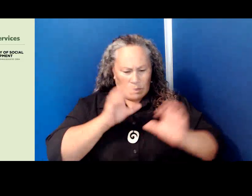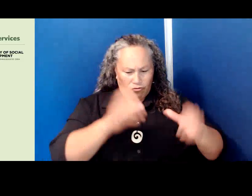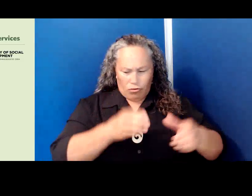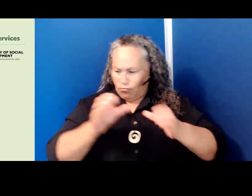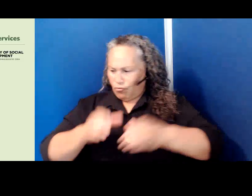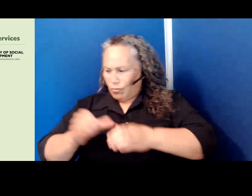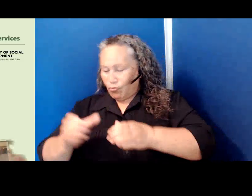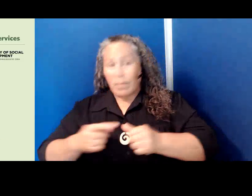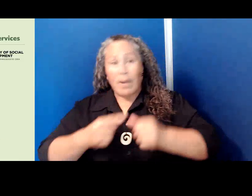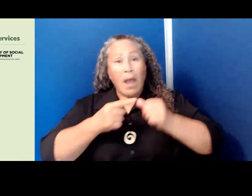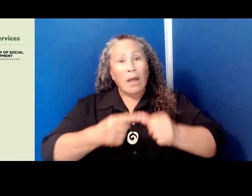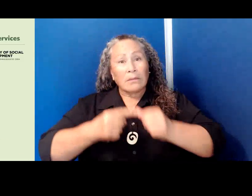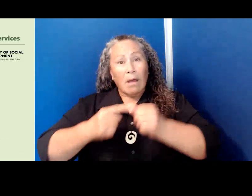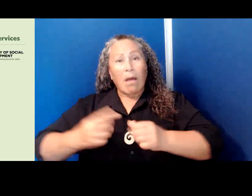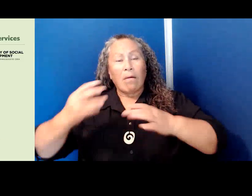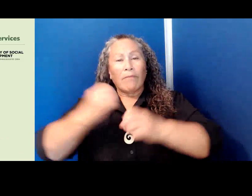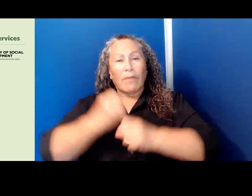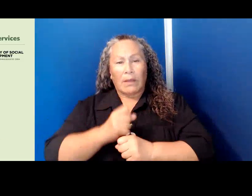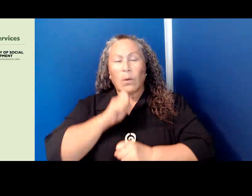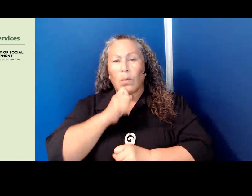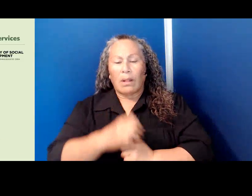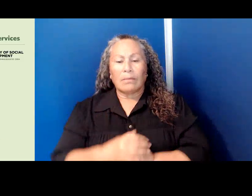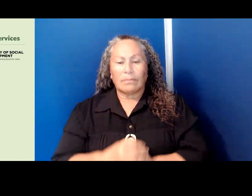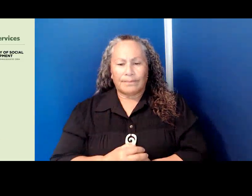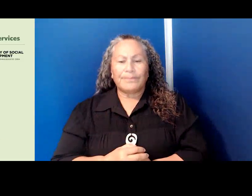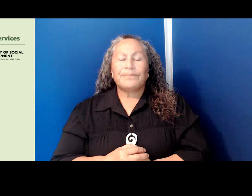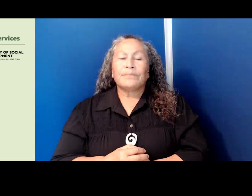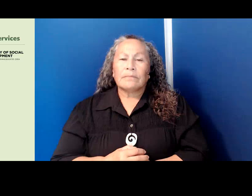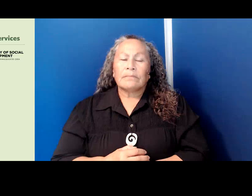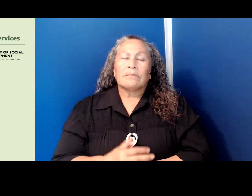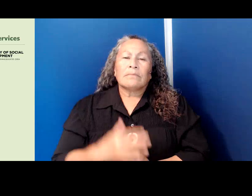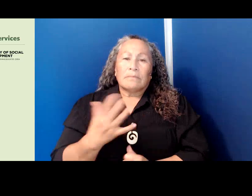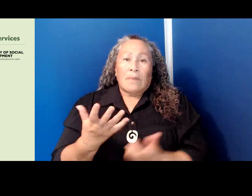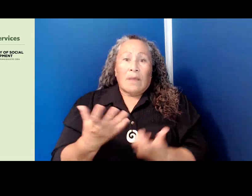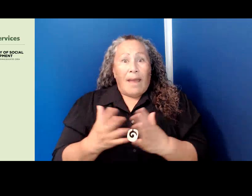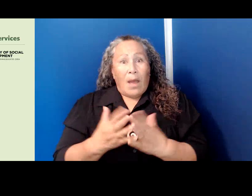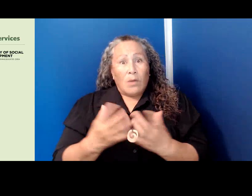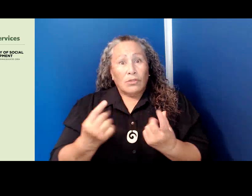in the question and answer time. So the way to do that is through